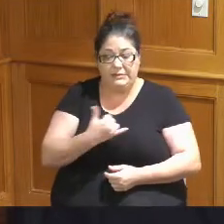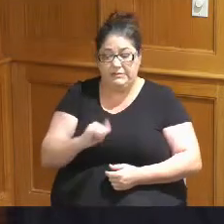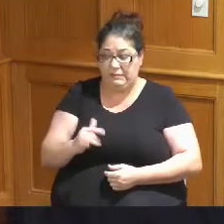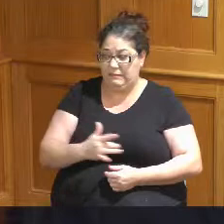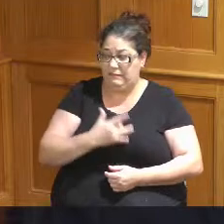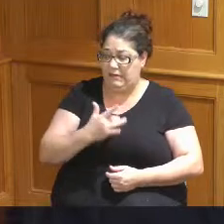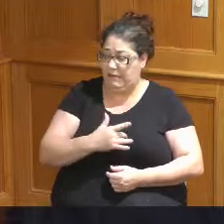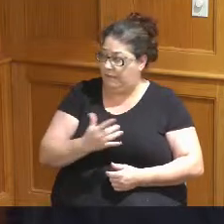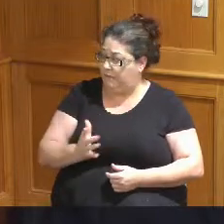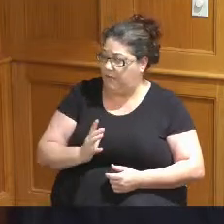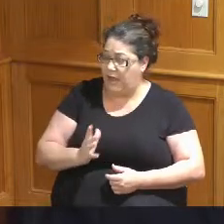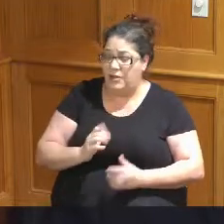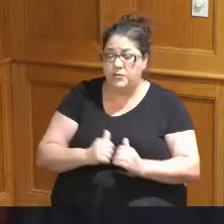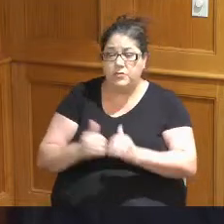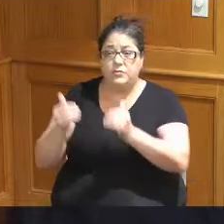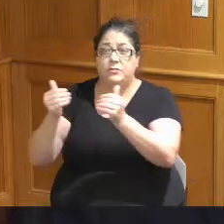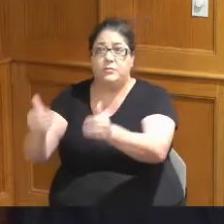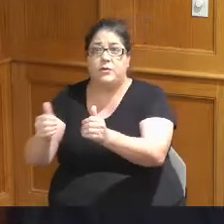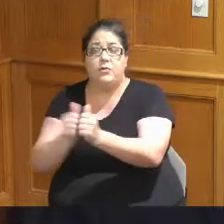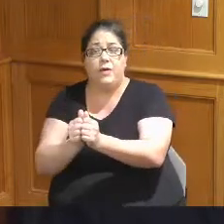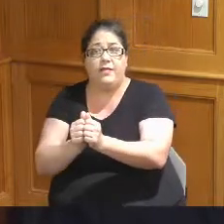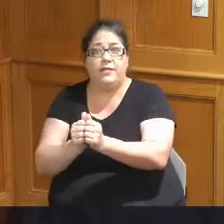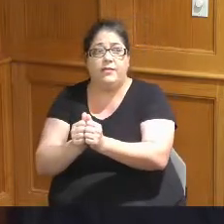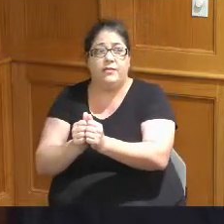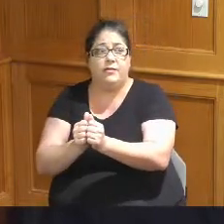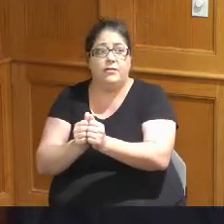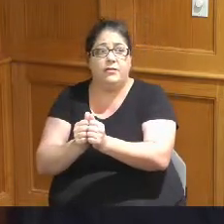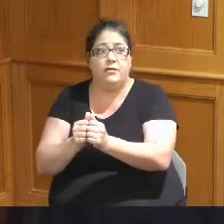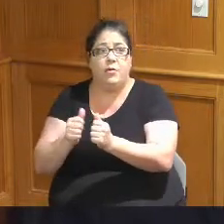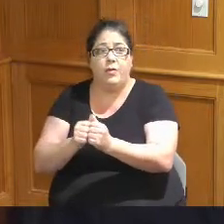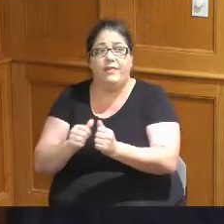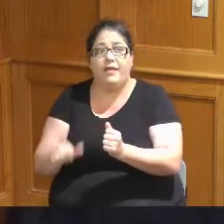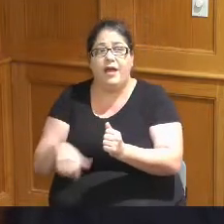recommending advancing the resolution today after that concept after that consultation